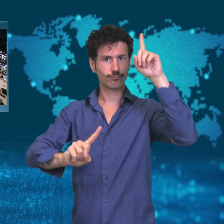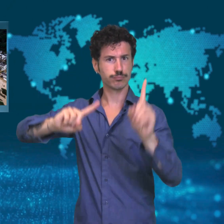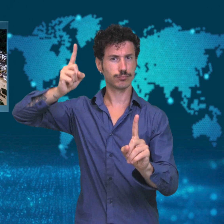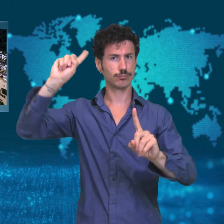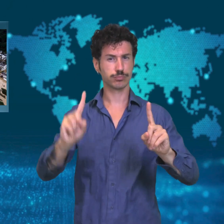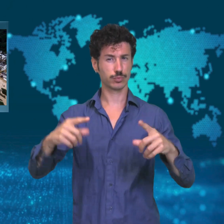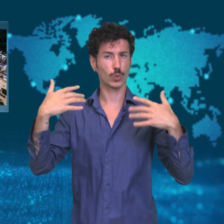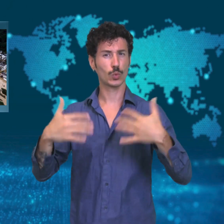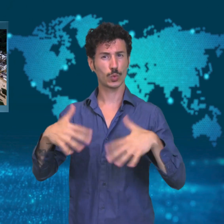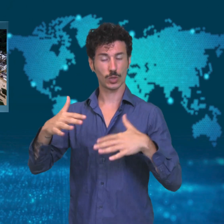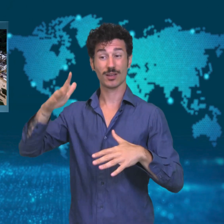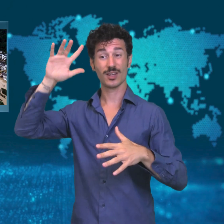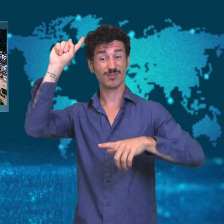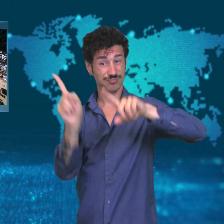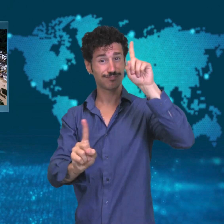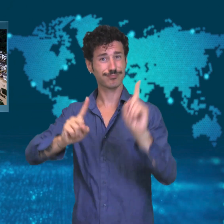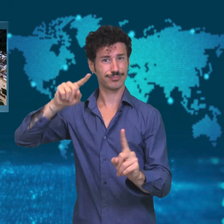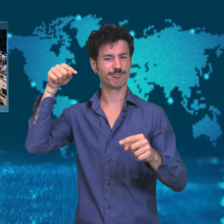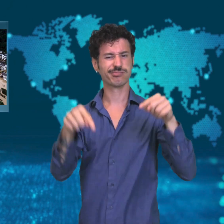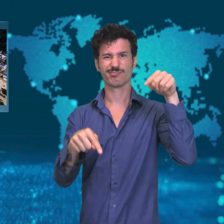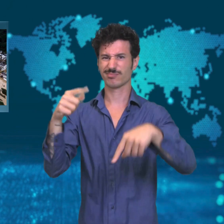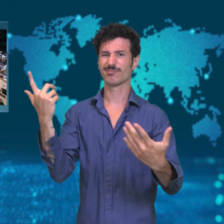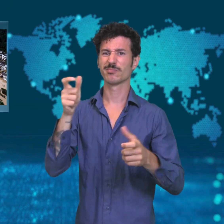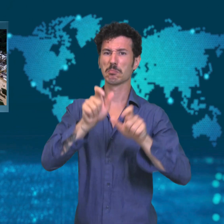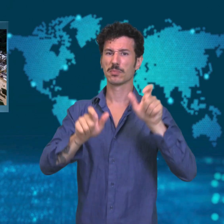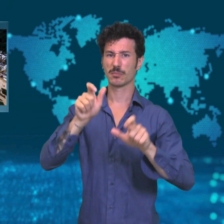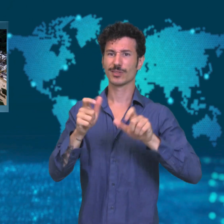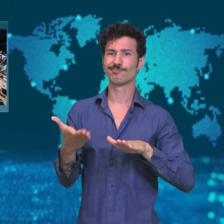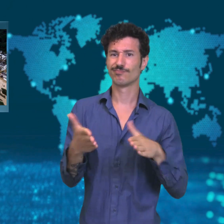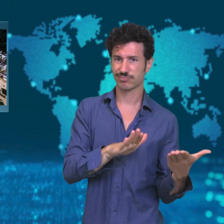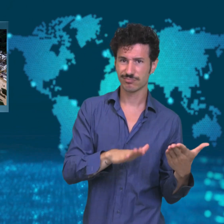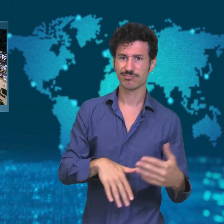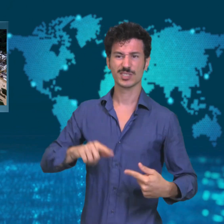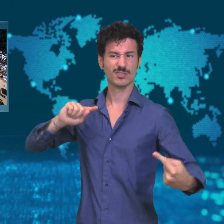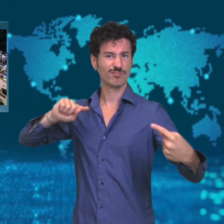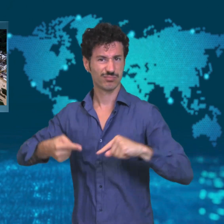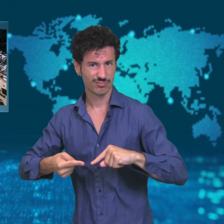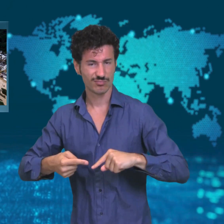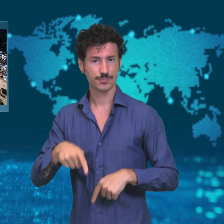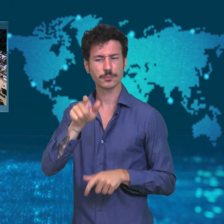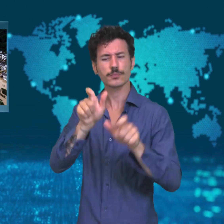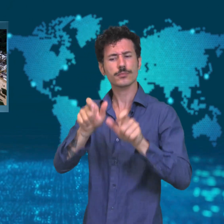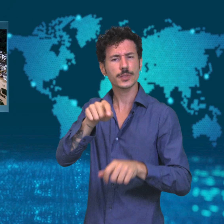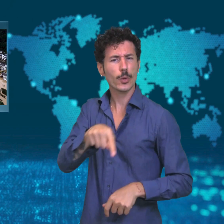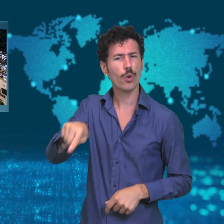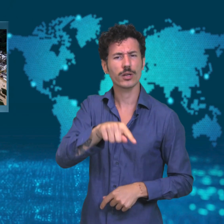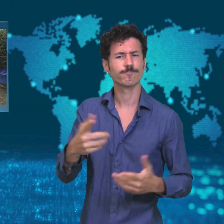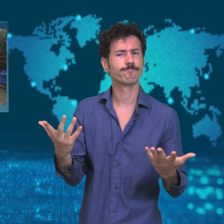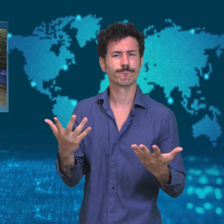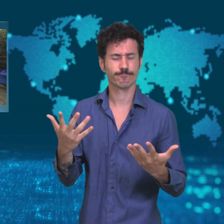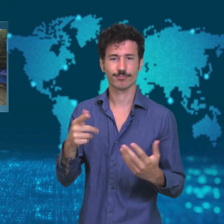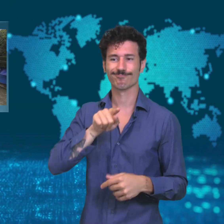In India, lightning storms have killed hundreds of people